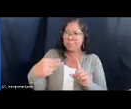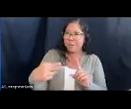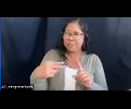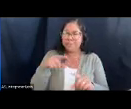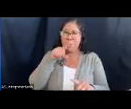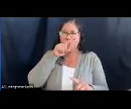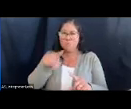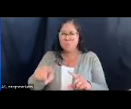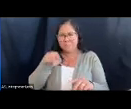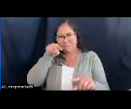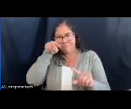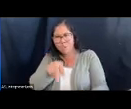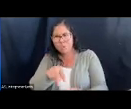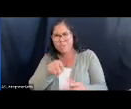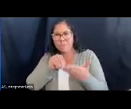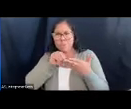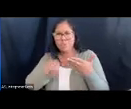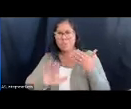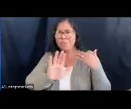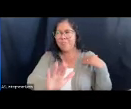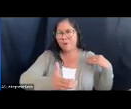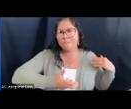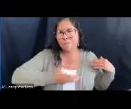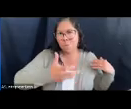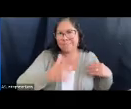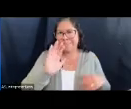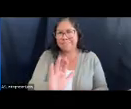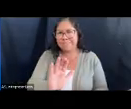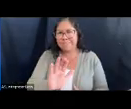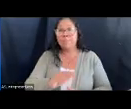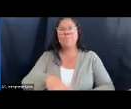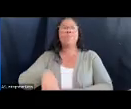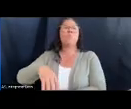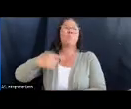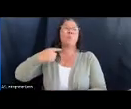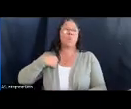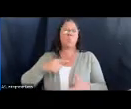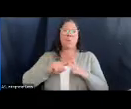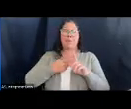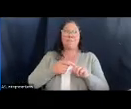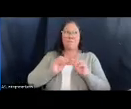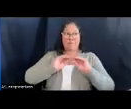on the voice of students themselves. We begin from a clear understanding